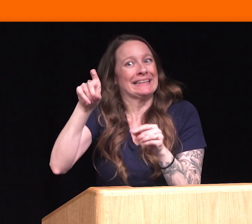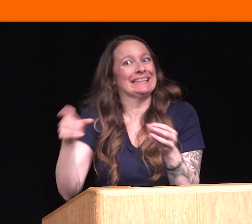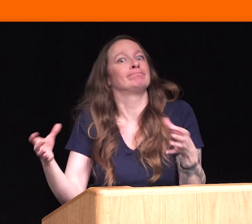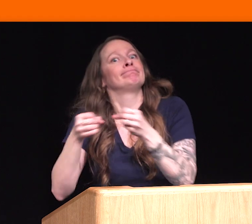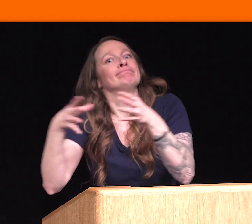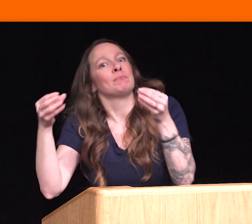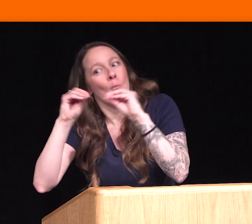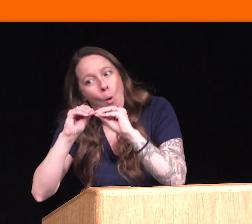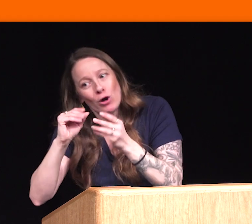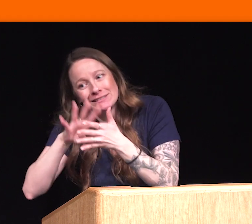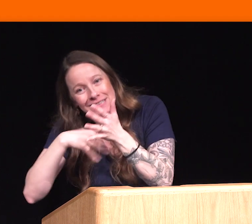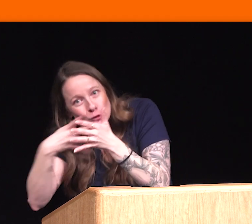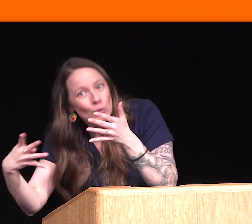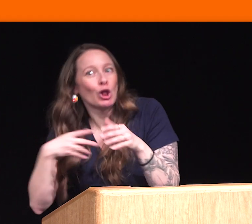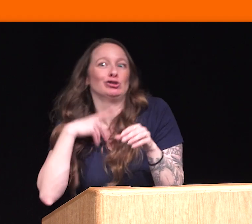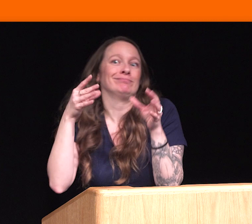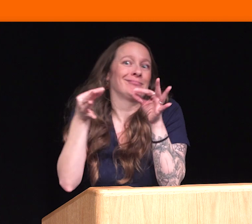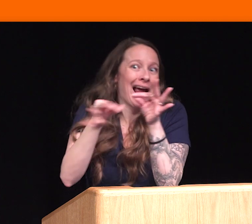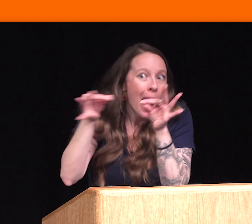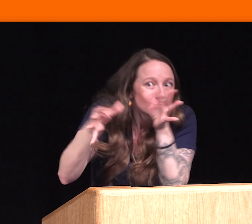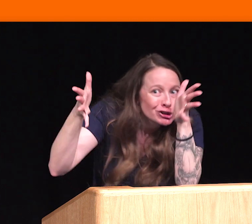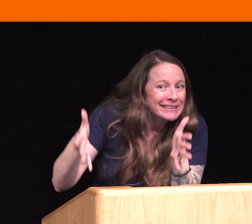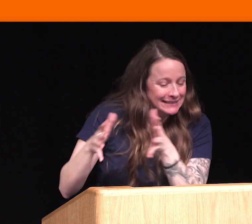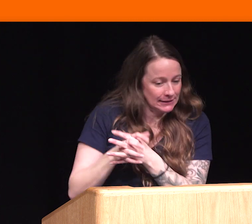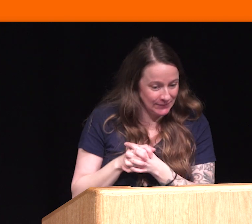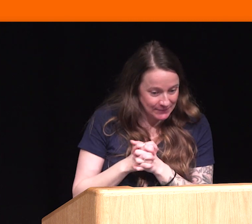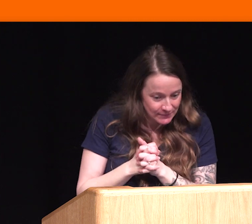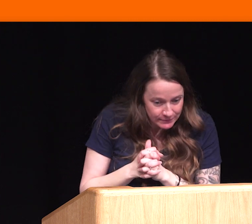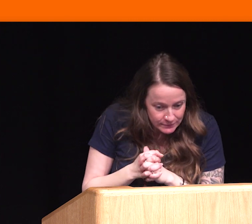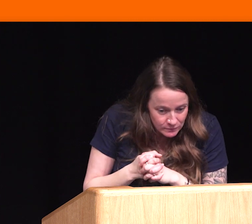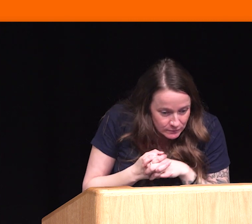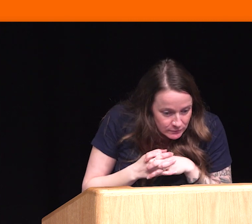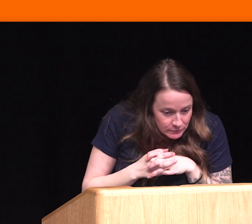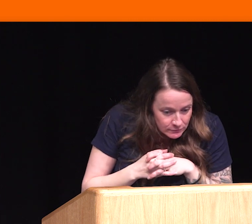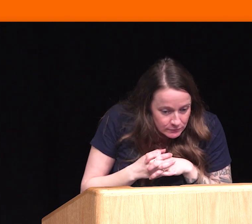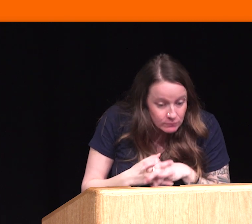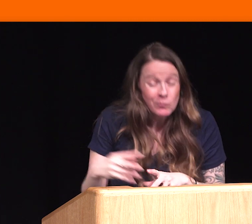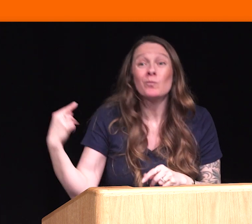to talk about growing our pool of interpreters, to talk about scheduling of interpreters and captionists.